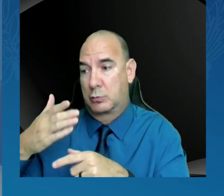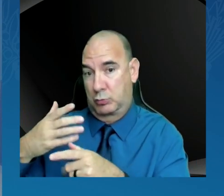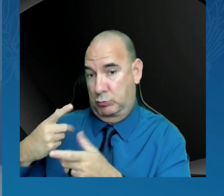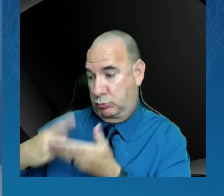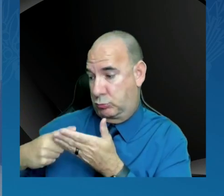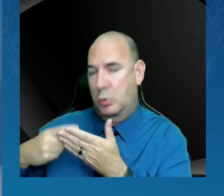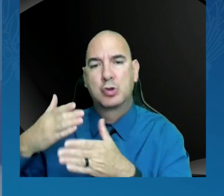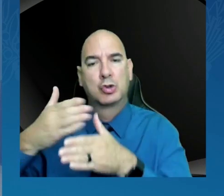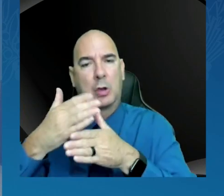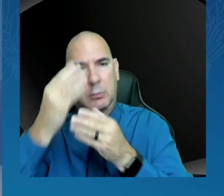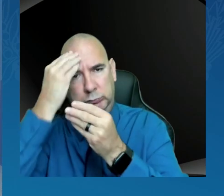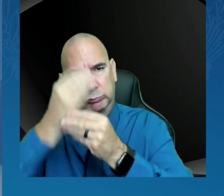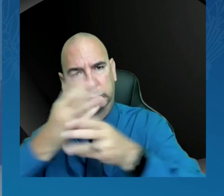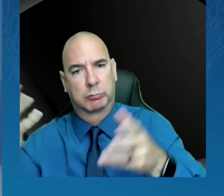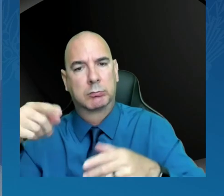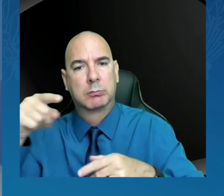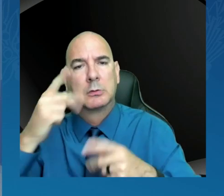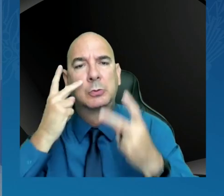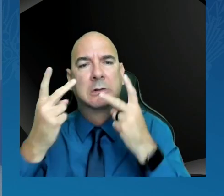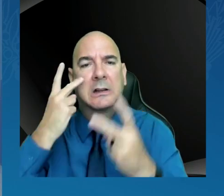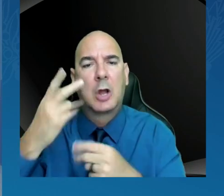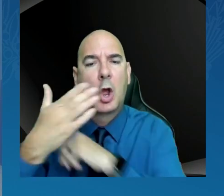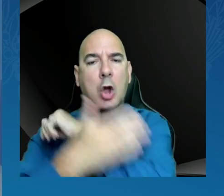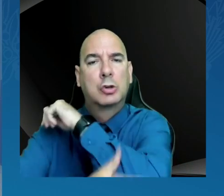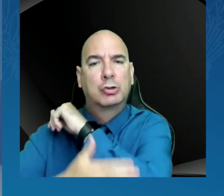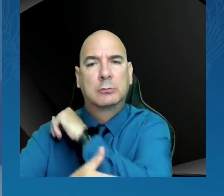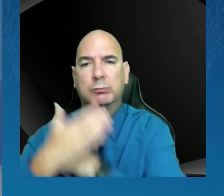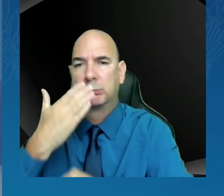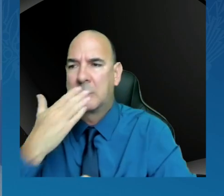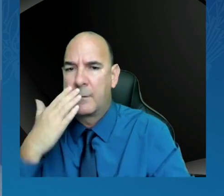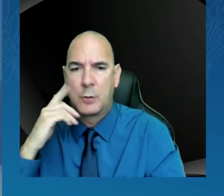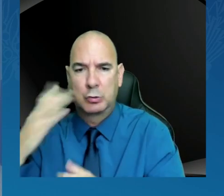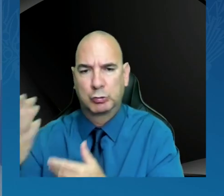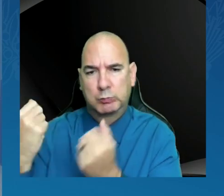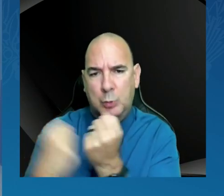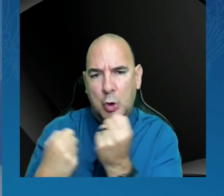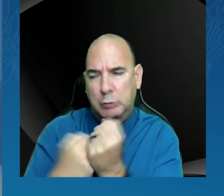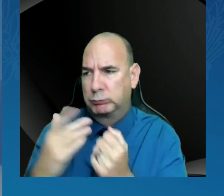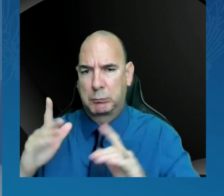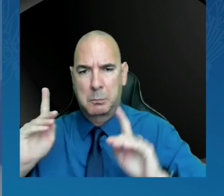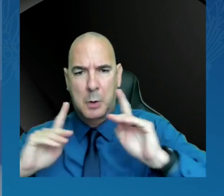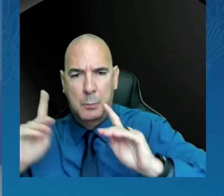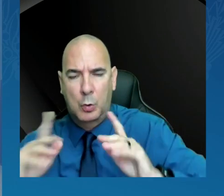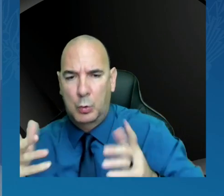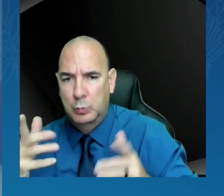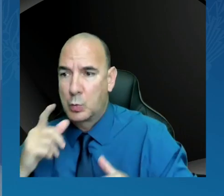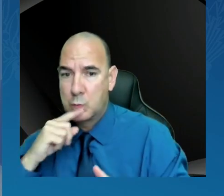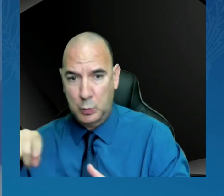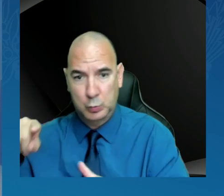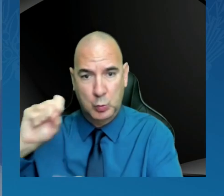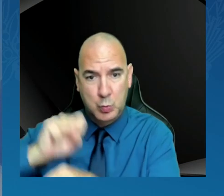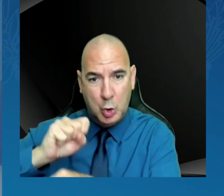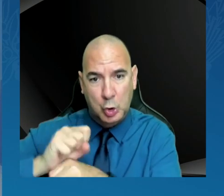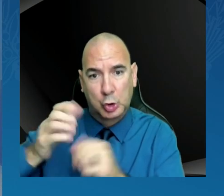for your work as you represent and all those folks. At this moment, we have a tremendous opportunity in America.